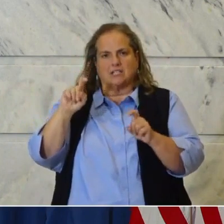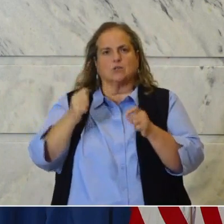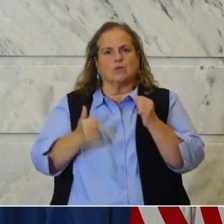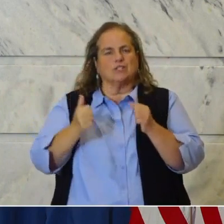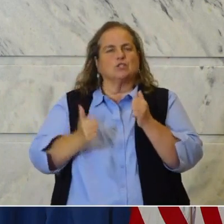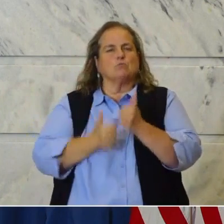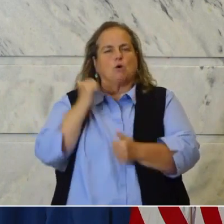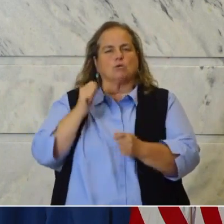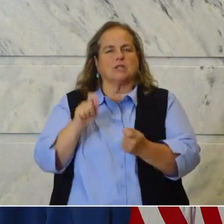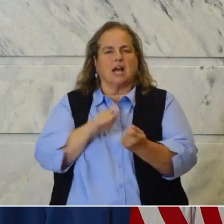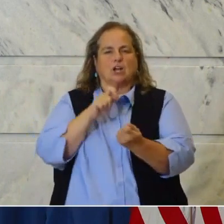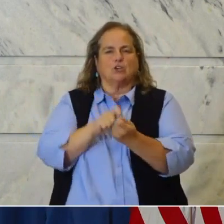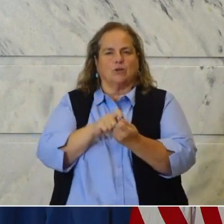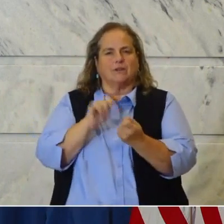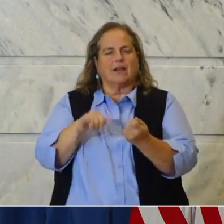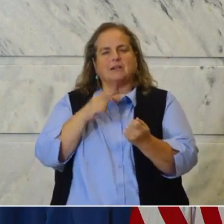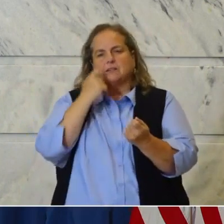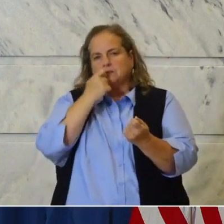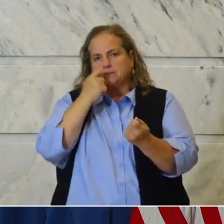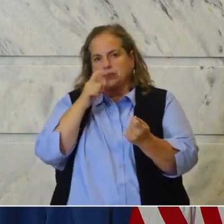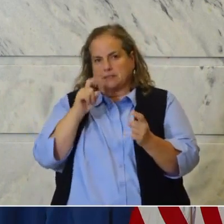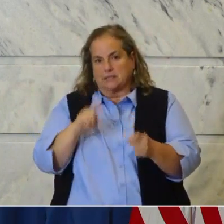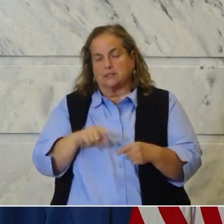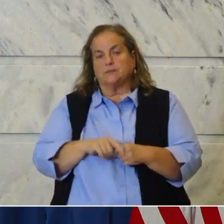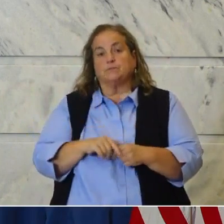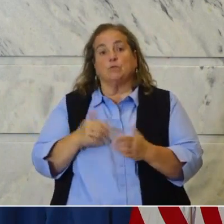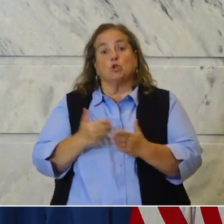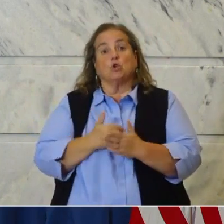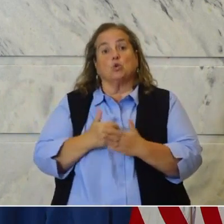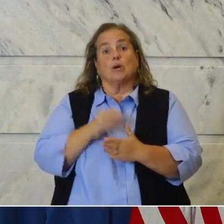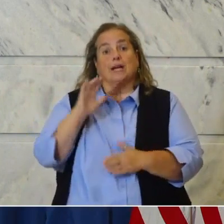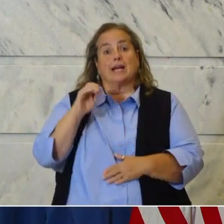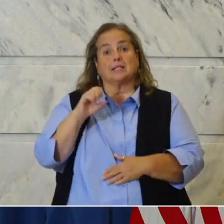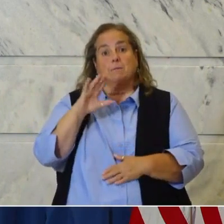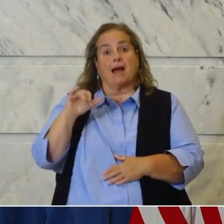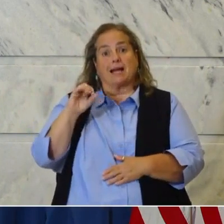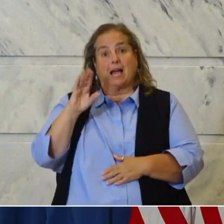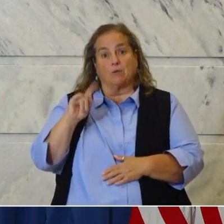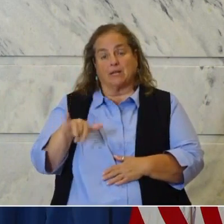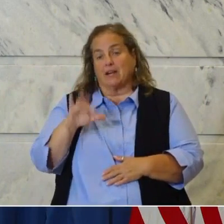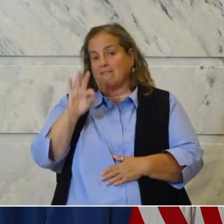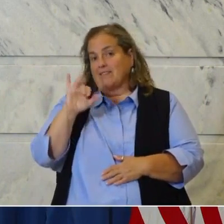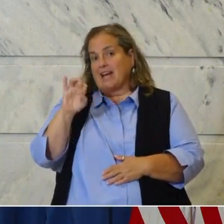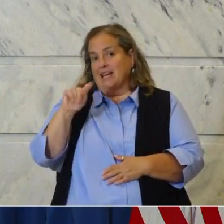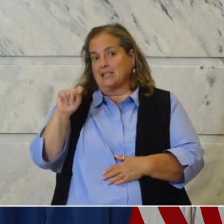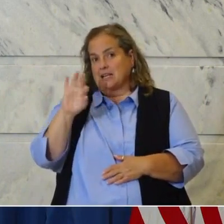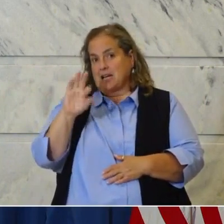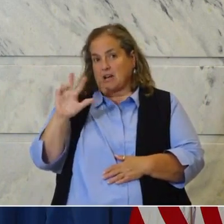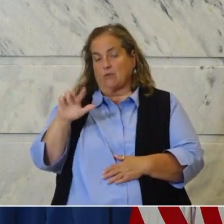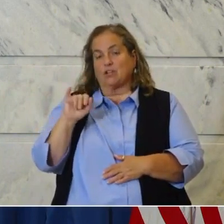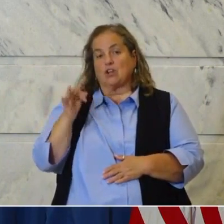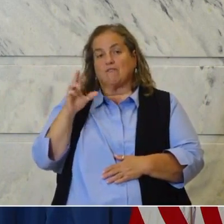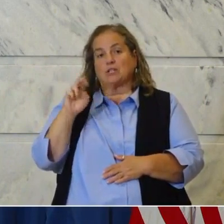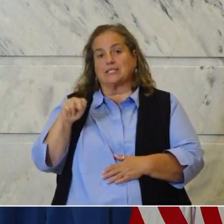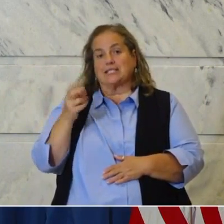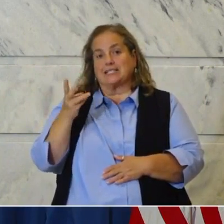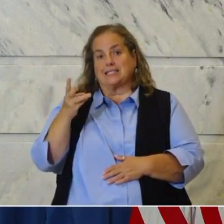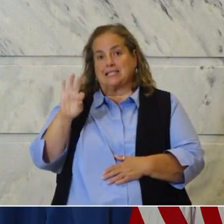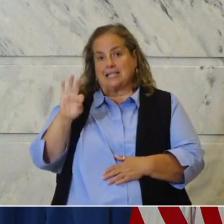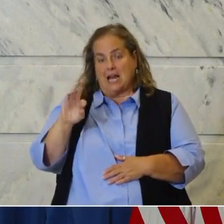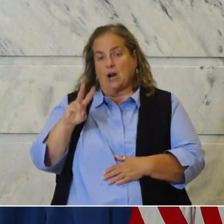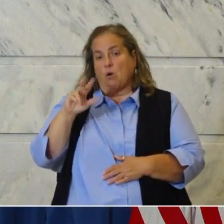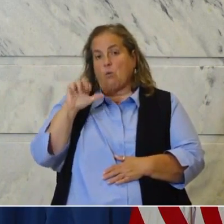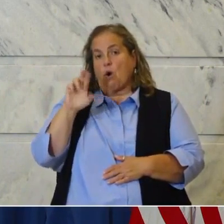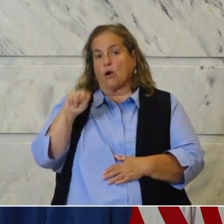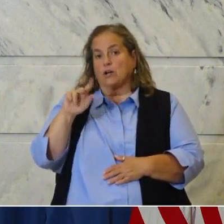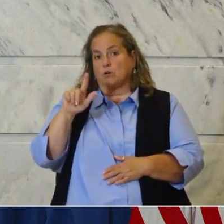accurate new cases by County Fay at 93 Jefferson 69 Warren 21 3 more school